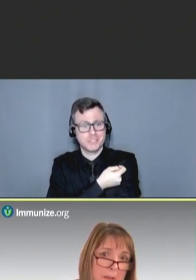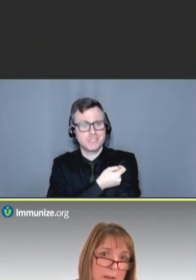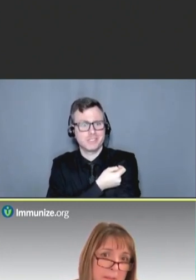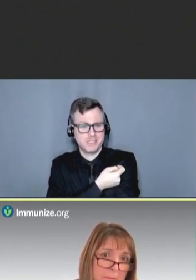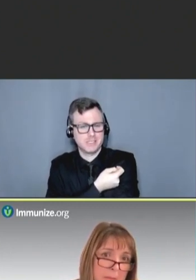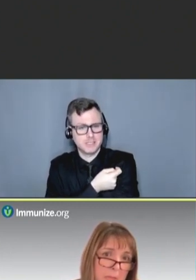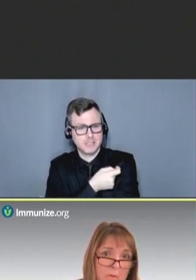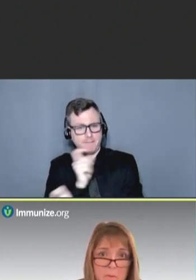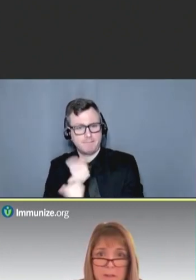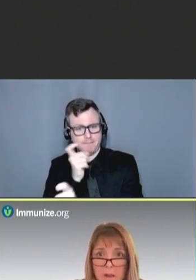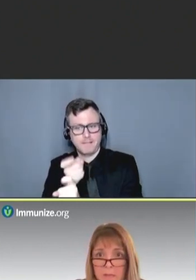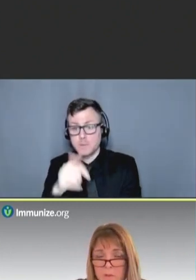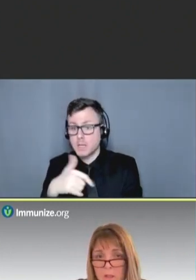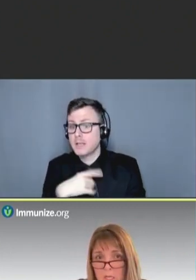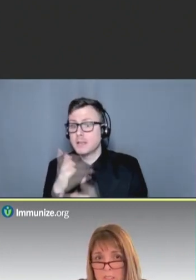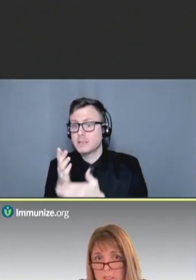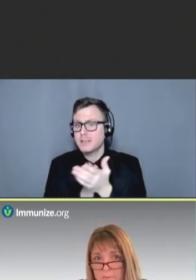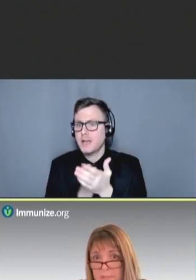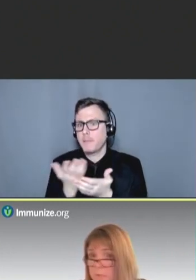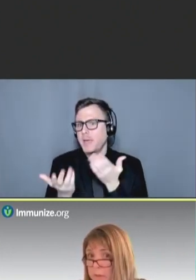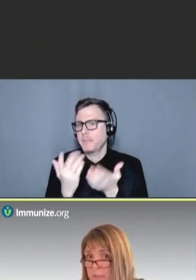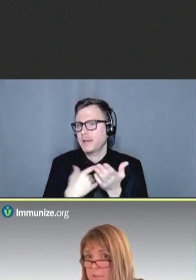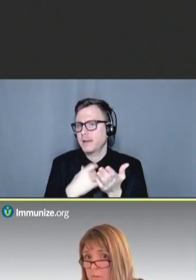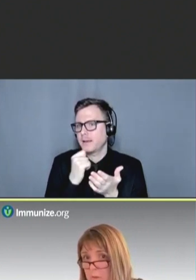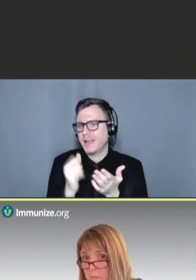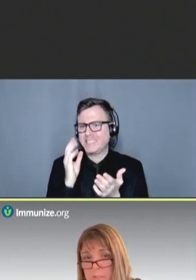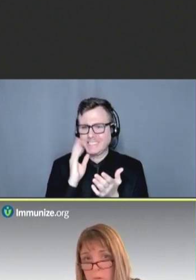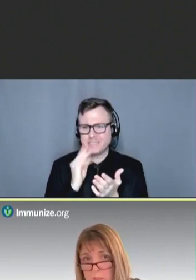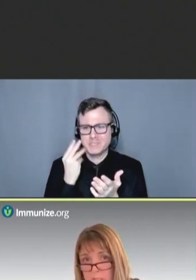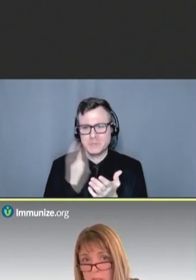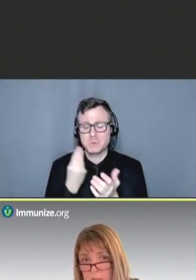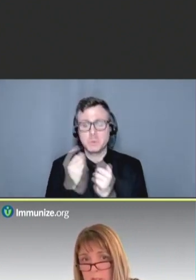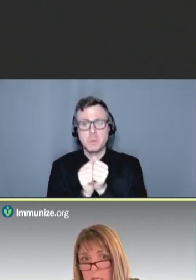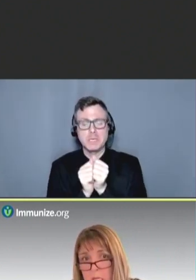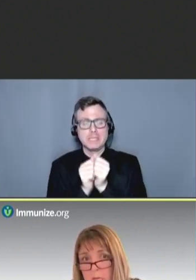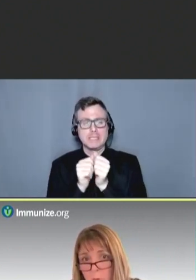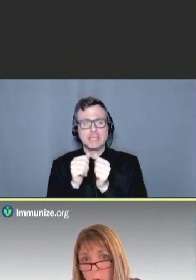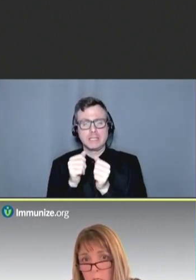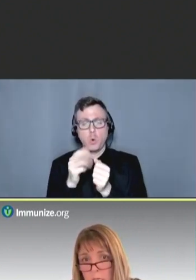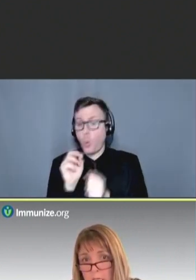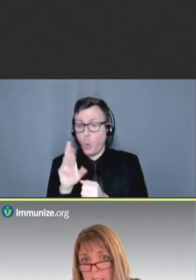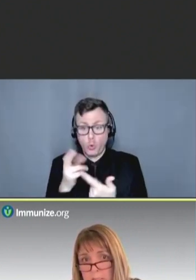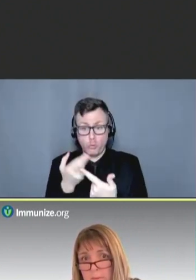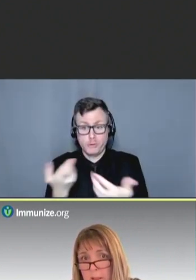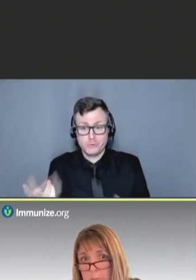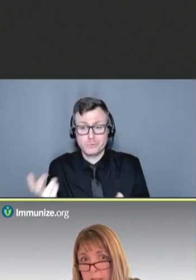Many of them, however, may not have a lot of experience or resources for developing